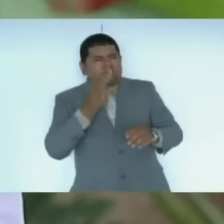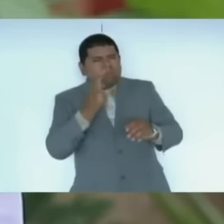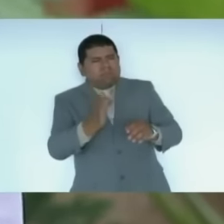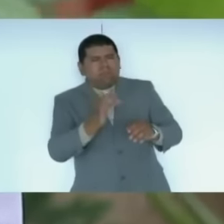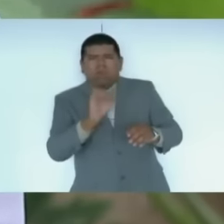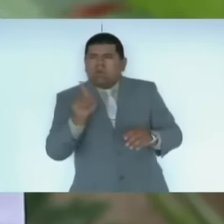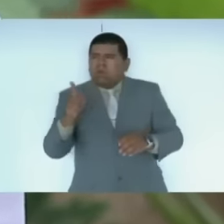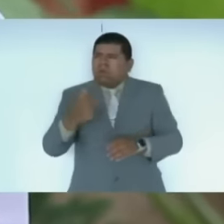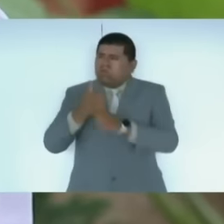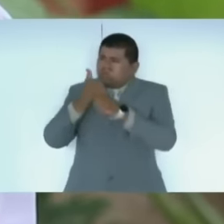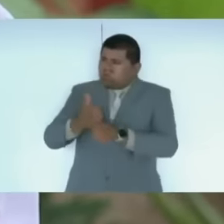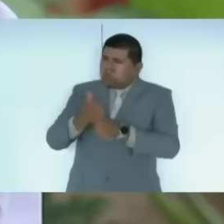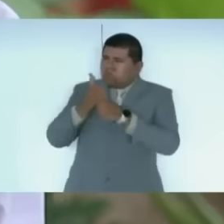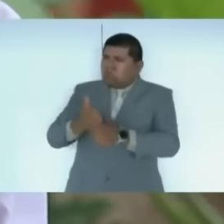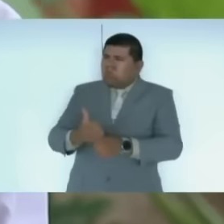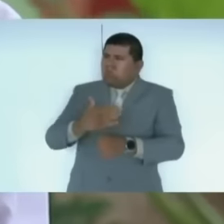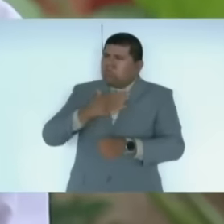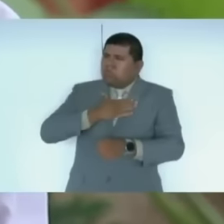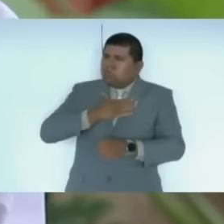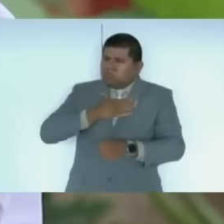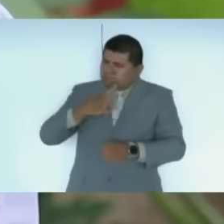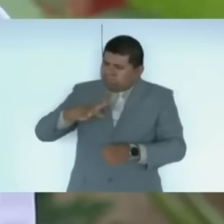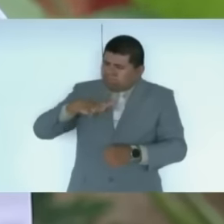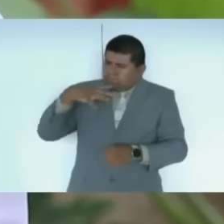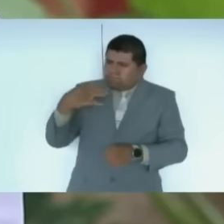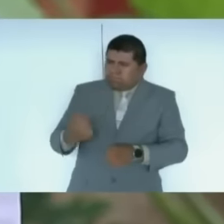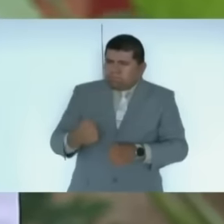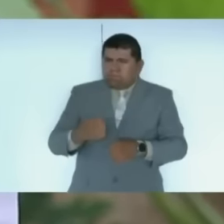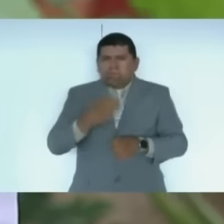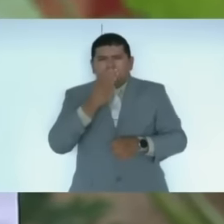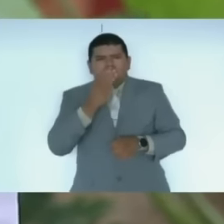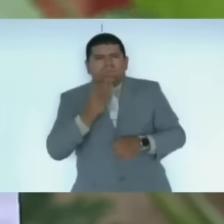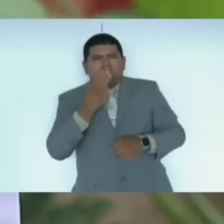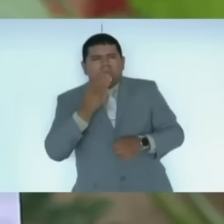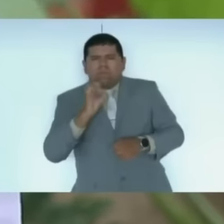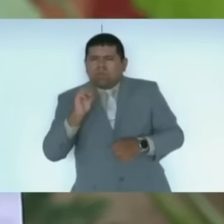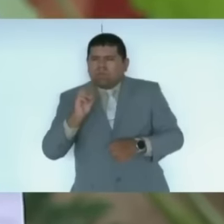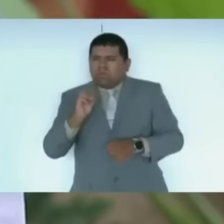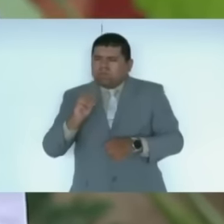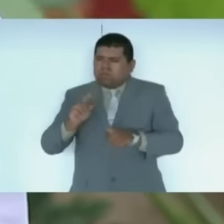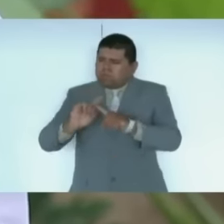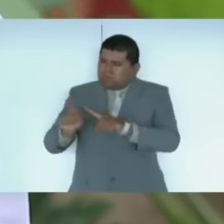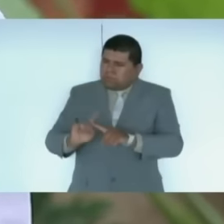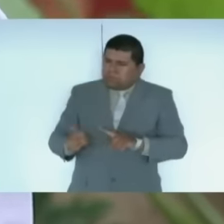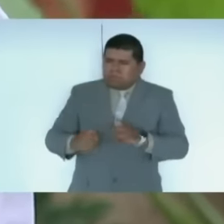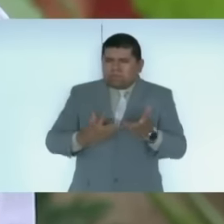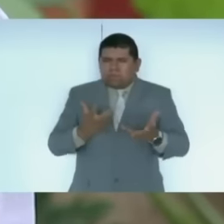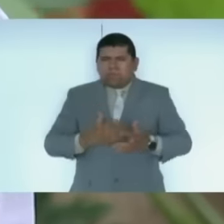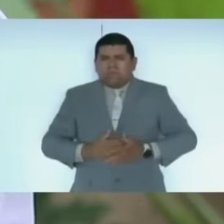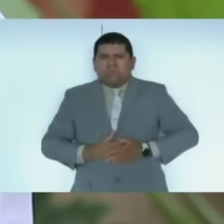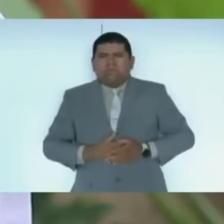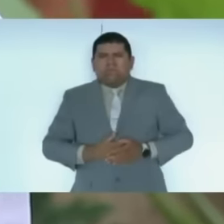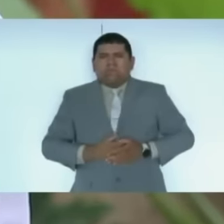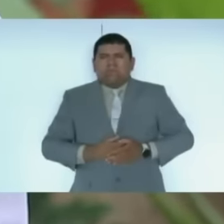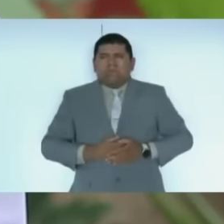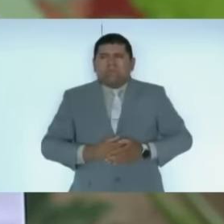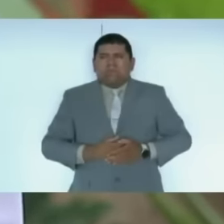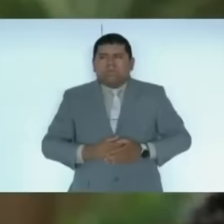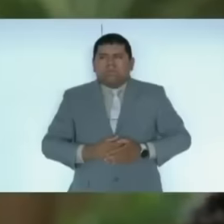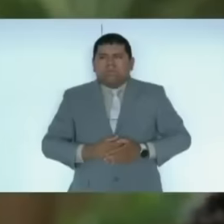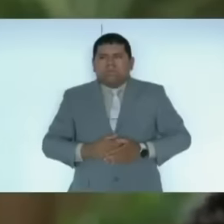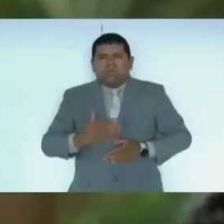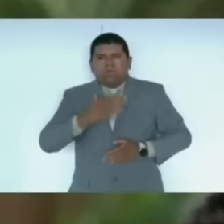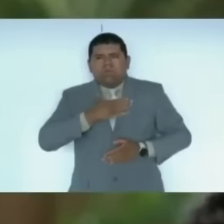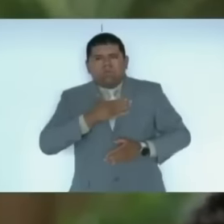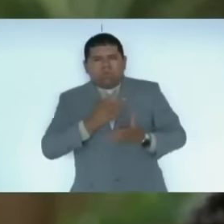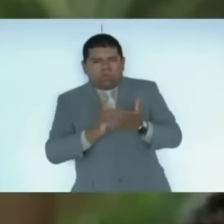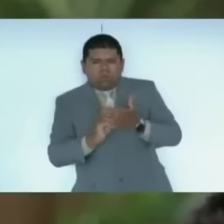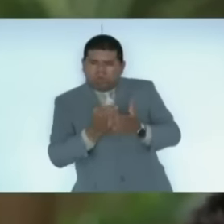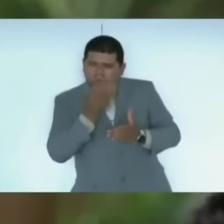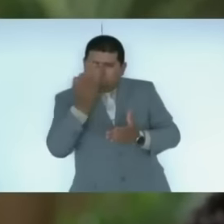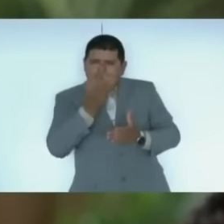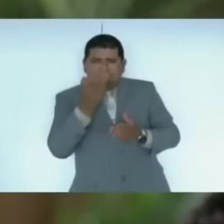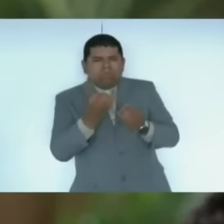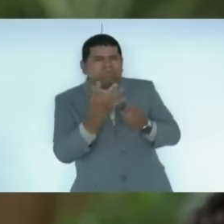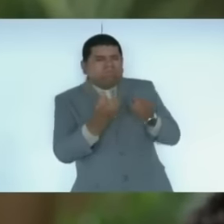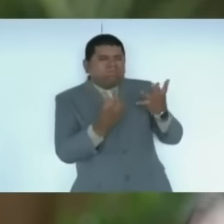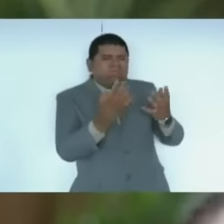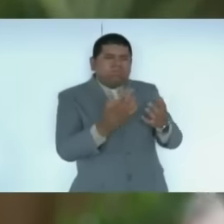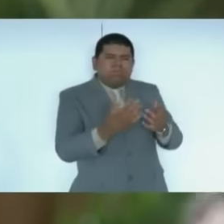because I put gall or tasty honey in them when I planted Rosales I always harvested roses